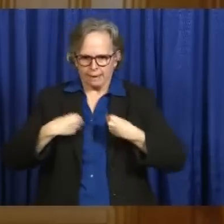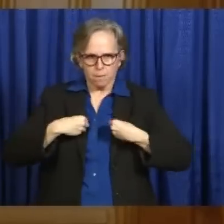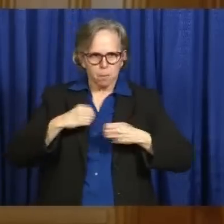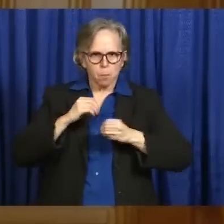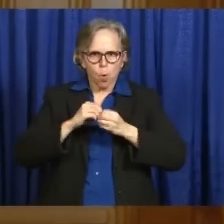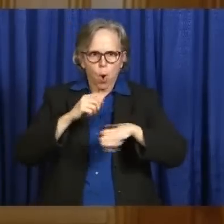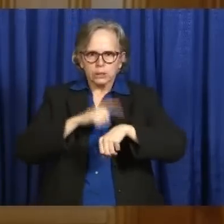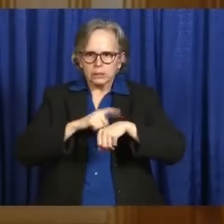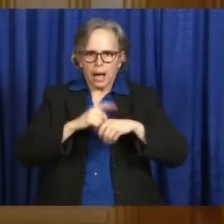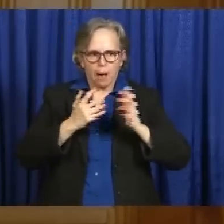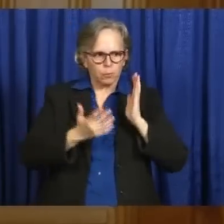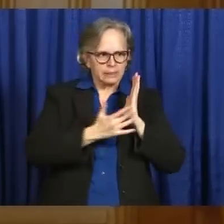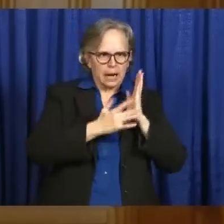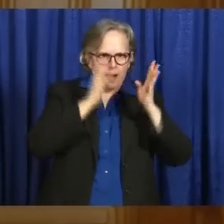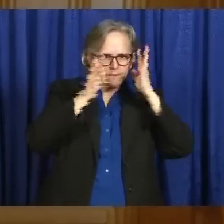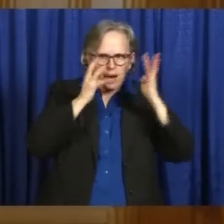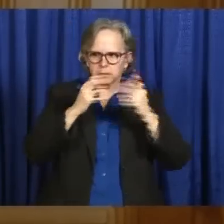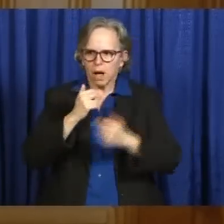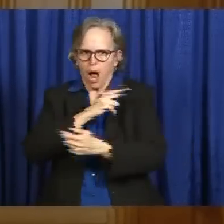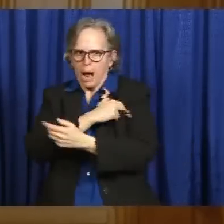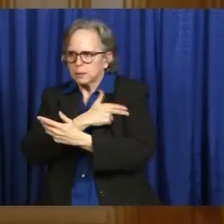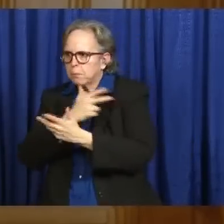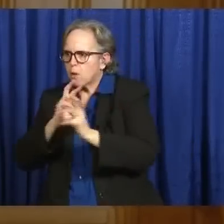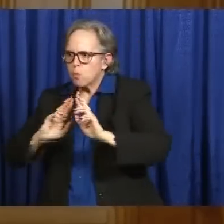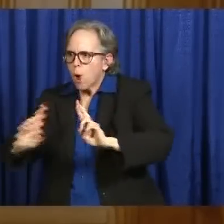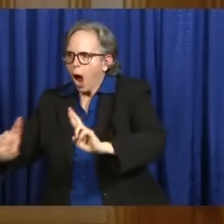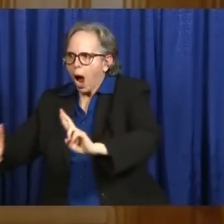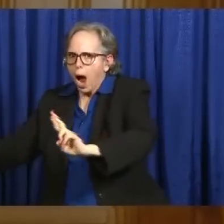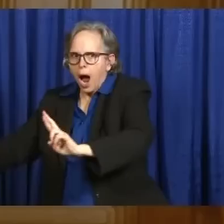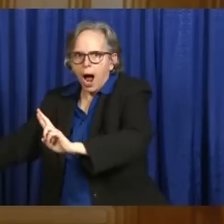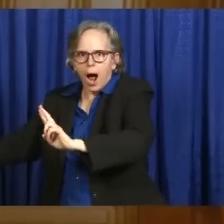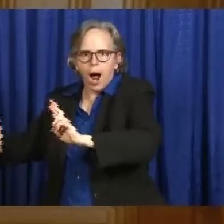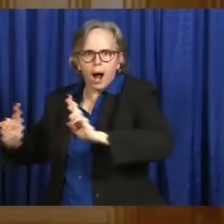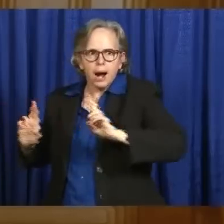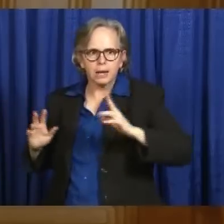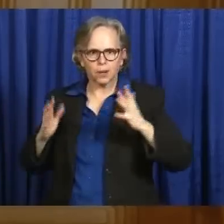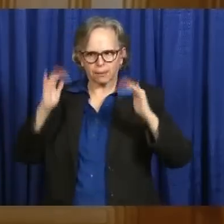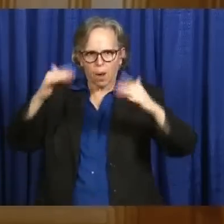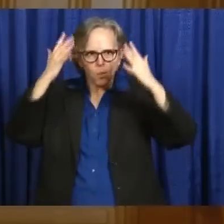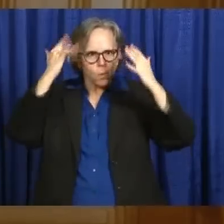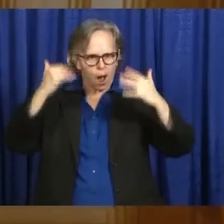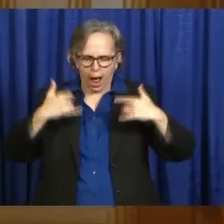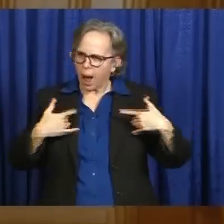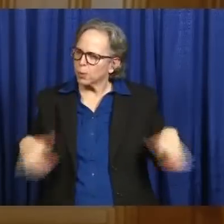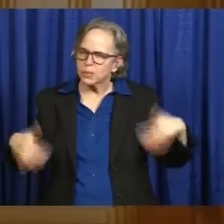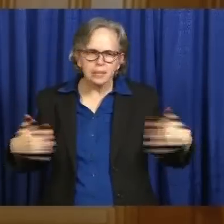SLOW DOWN THE SPREAD. WE'VE GOT TO BUY TIME. NOT JUST TO BUILD UP THE HOSPITALS AND